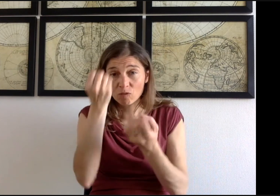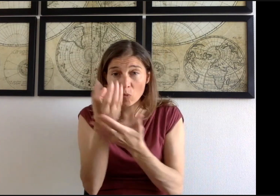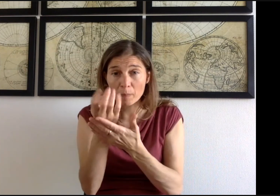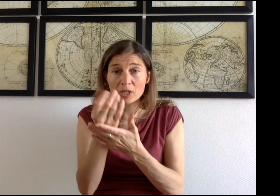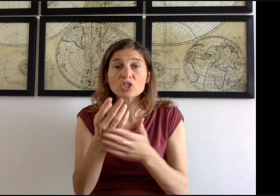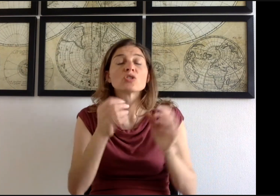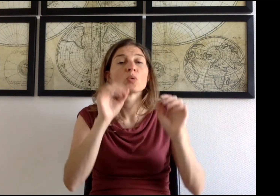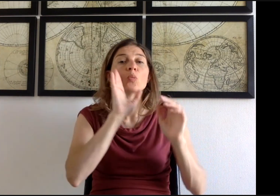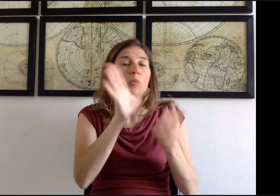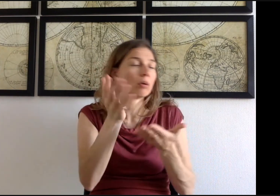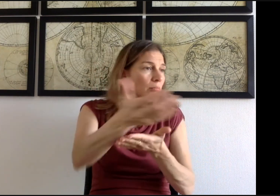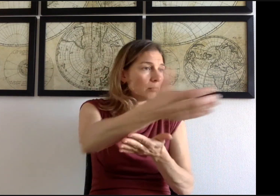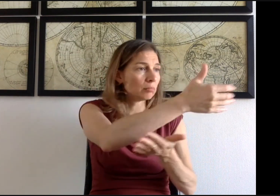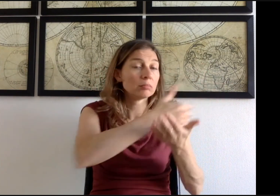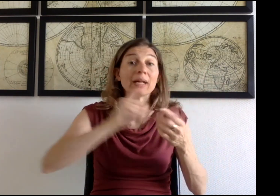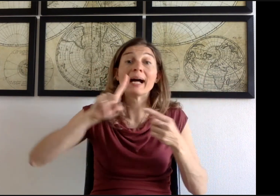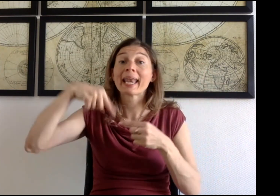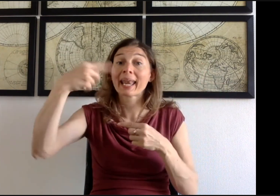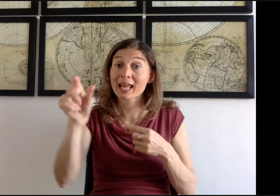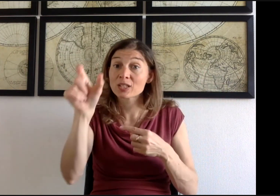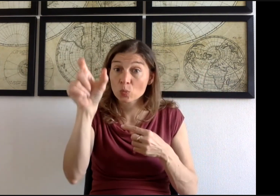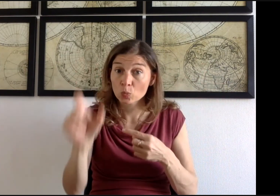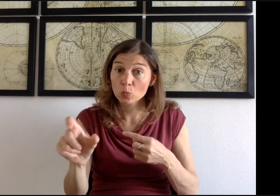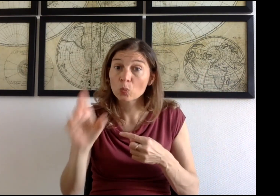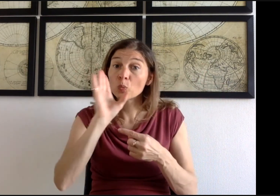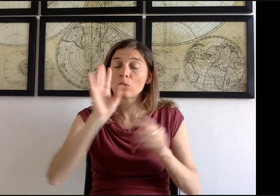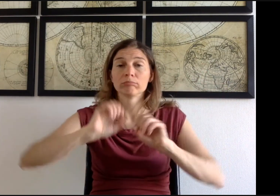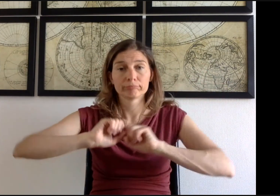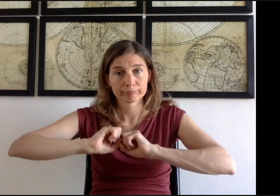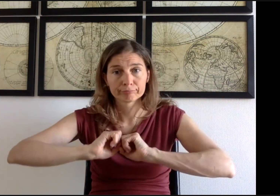[IN OTHER LANGUAGE]